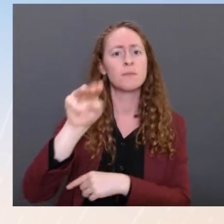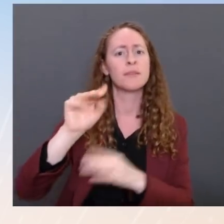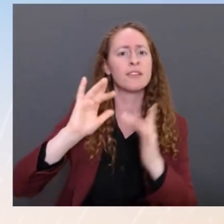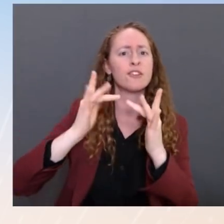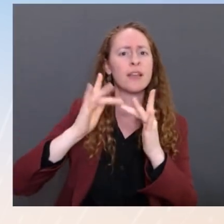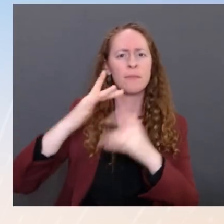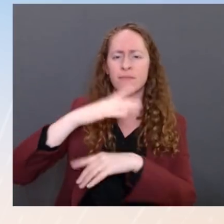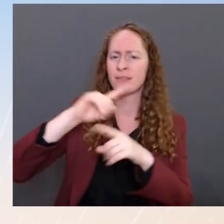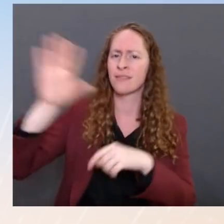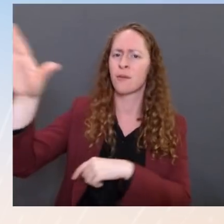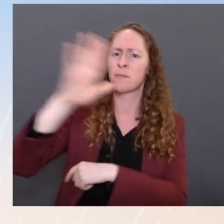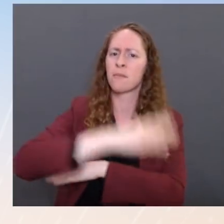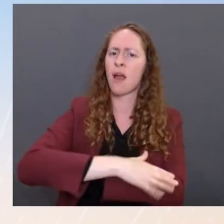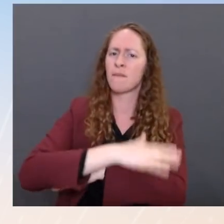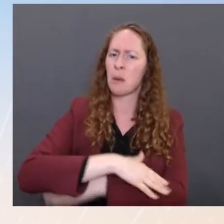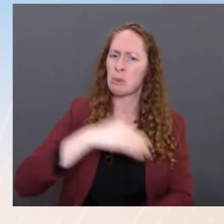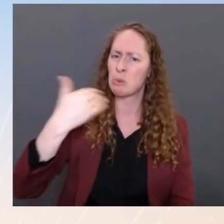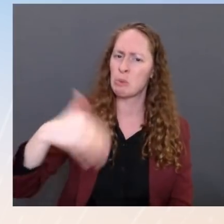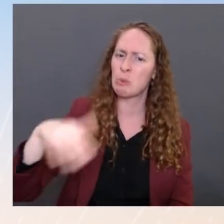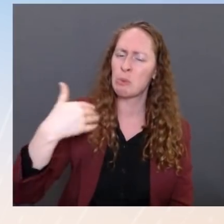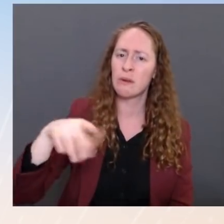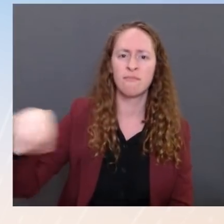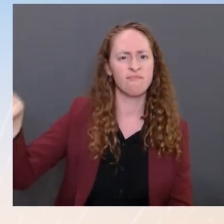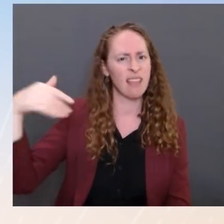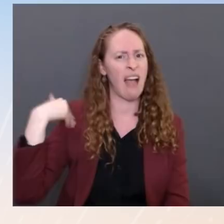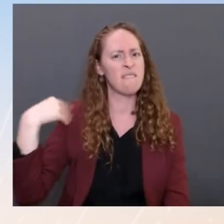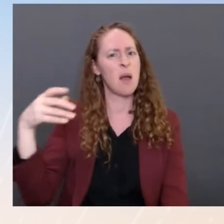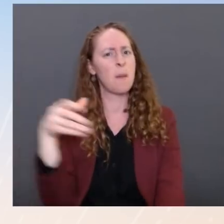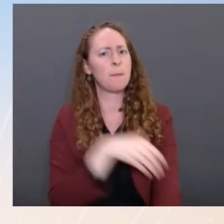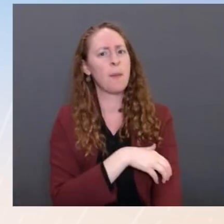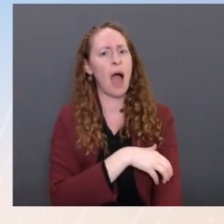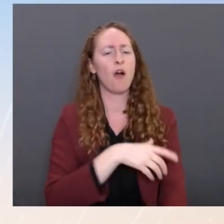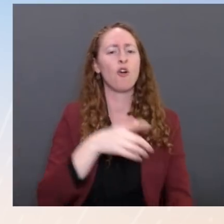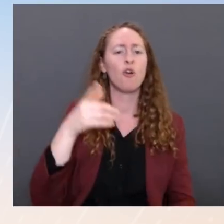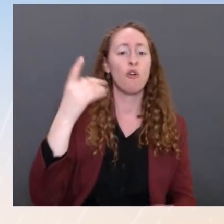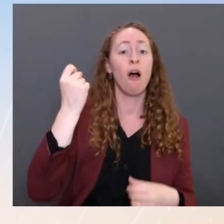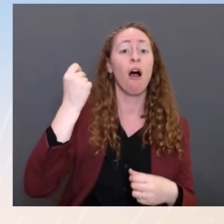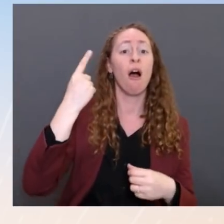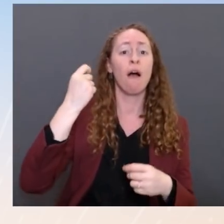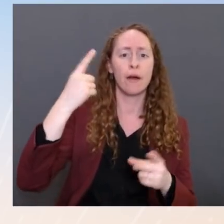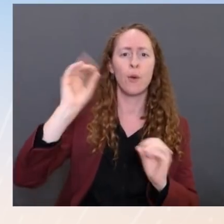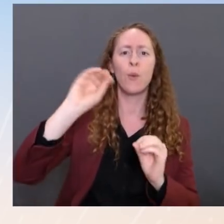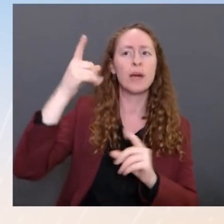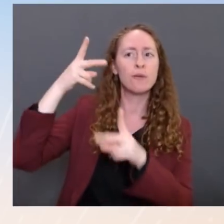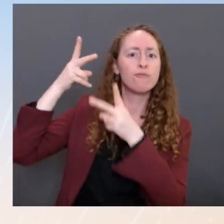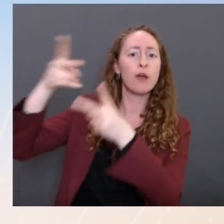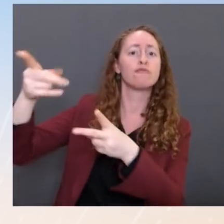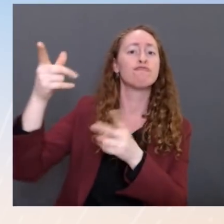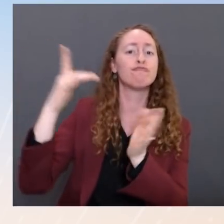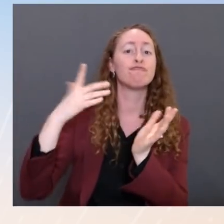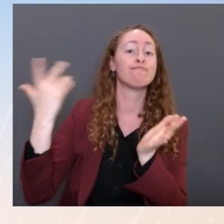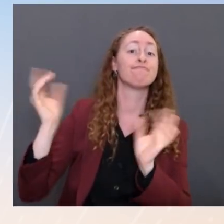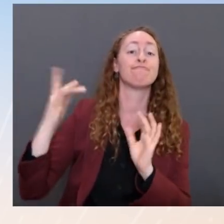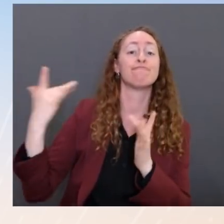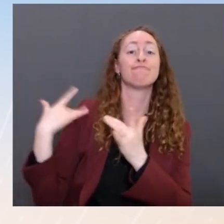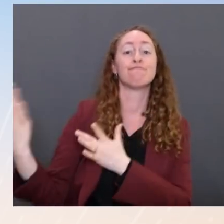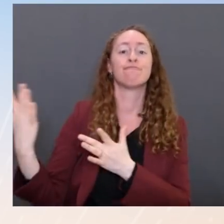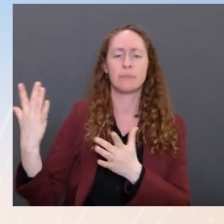It is certainly something that our Surgeon General, Dr. Vivek Murthy, has talked about, in terms of the impact of social media platforms